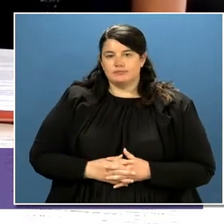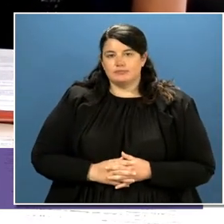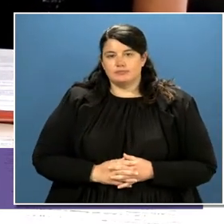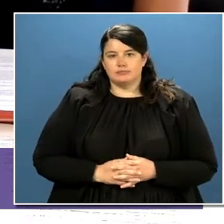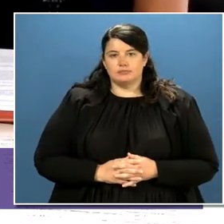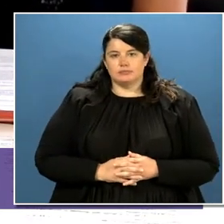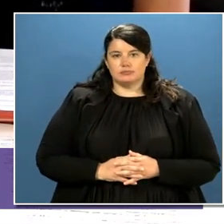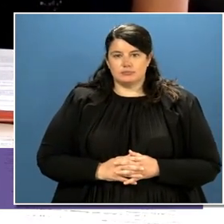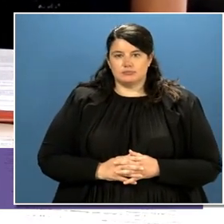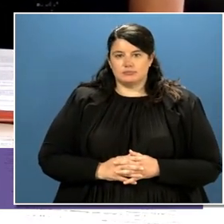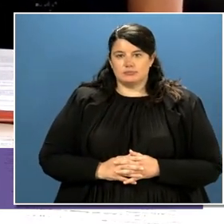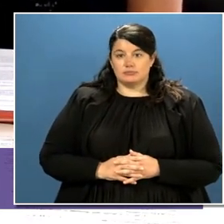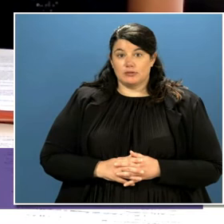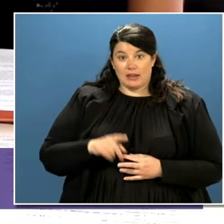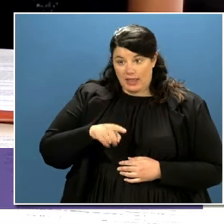having never spoken to the person.